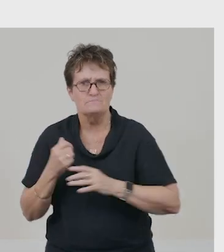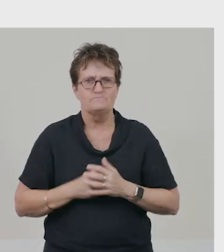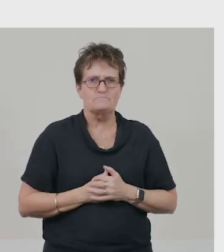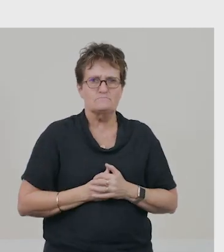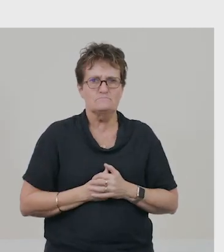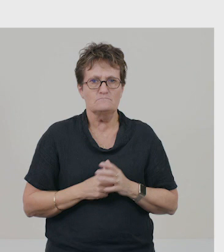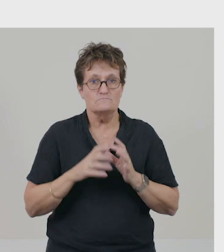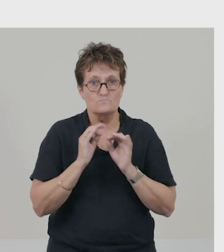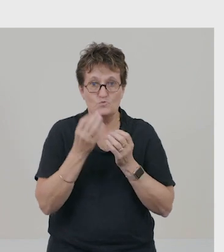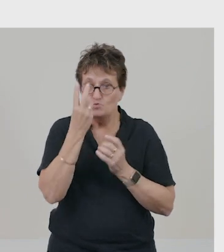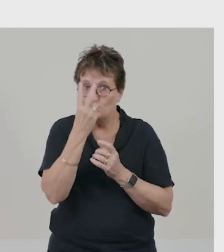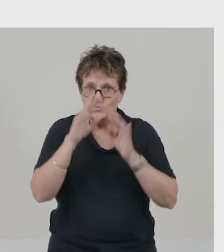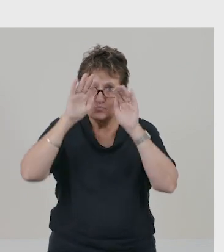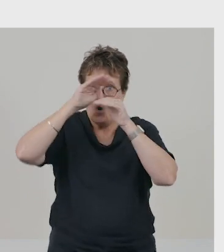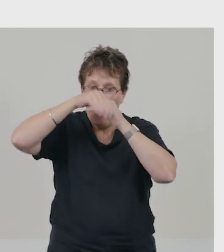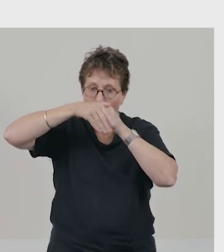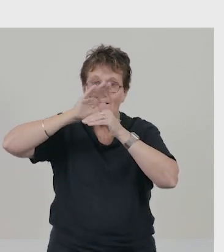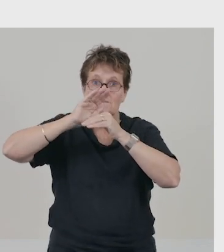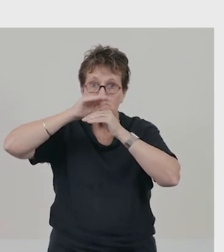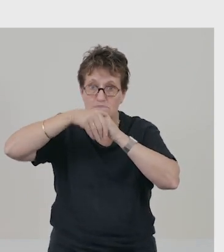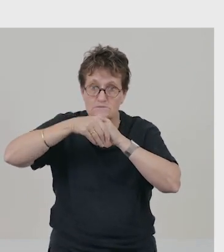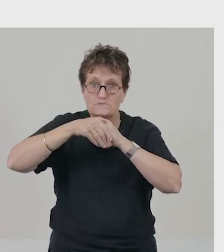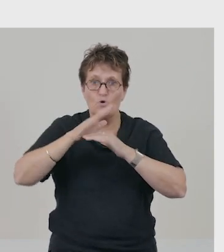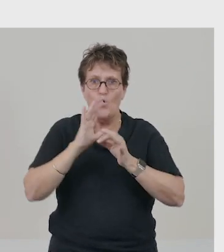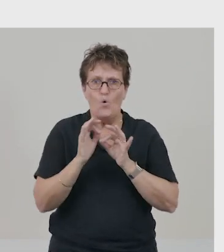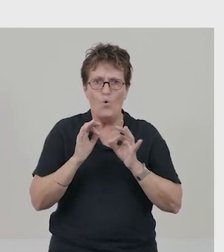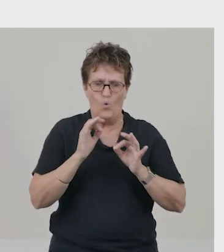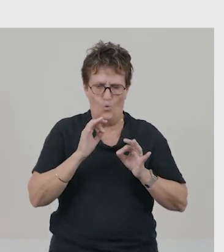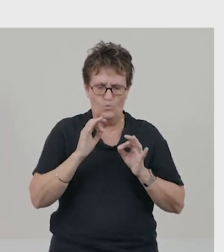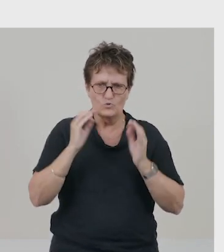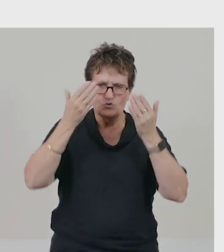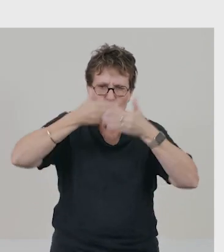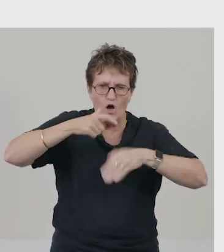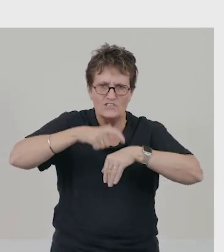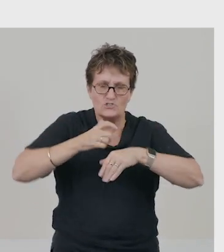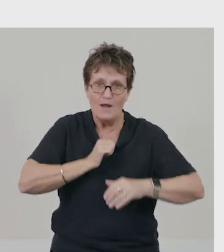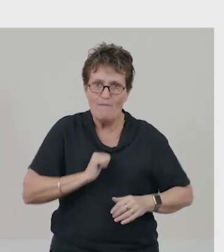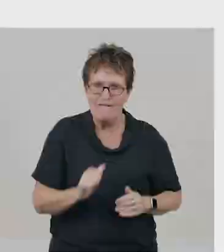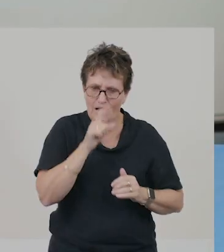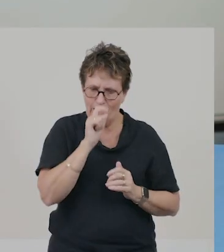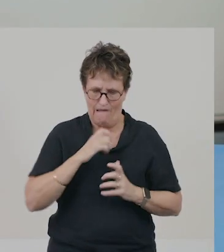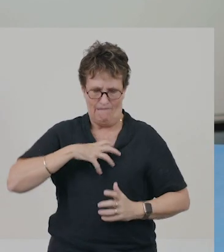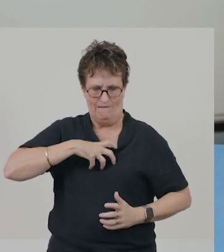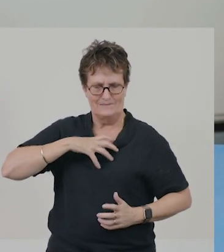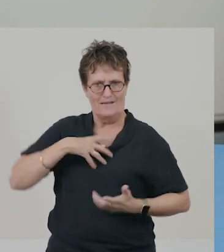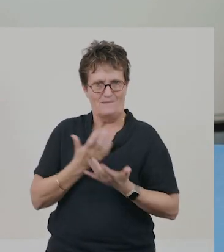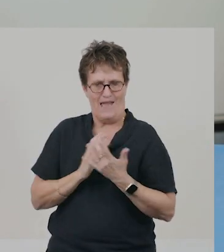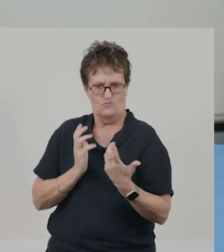and backs that channel water are adaptations that allow animals to survive, in arid habitats. Now it's your turn.